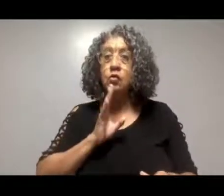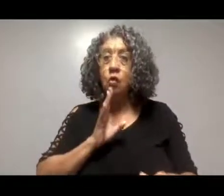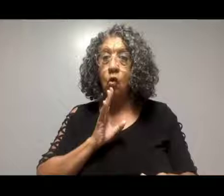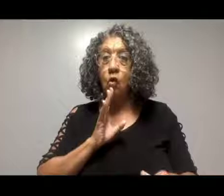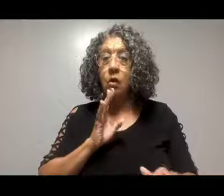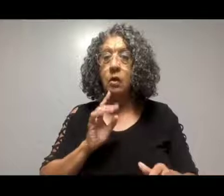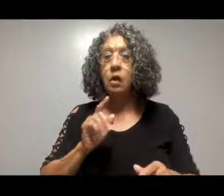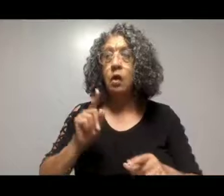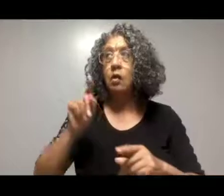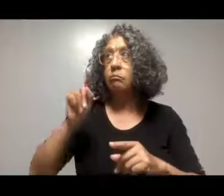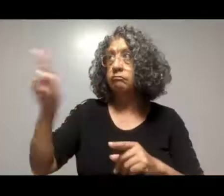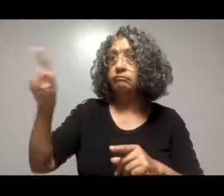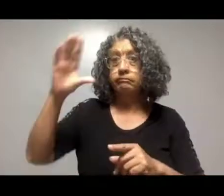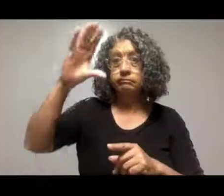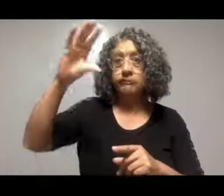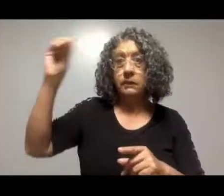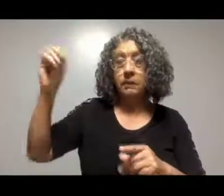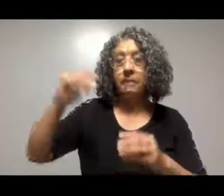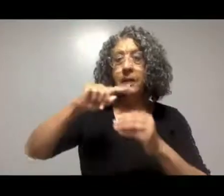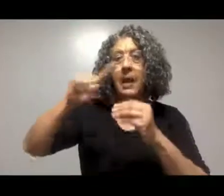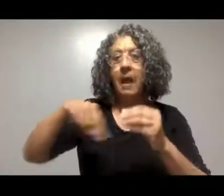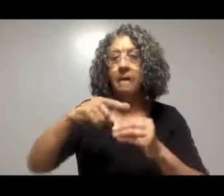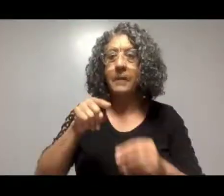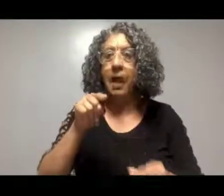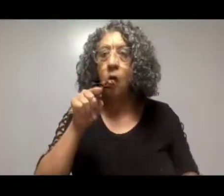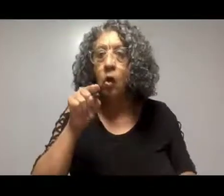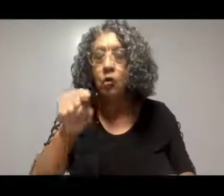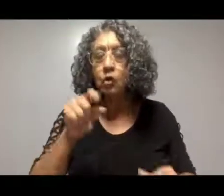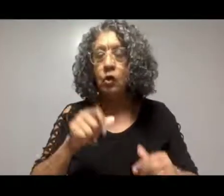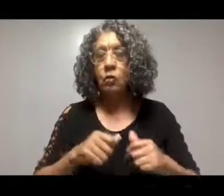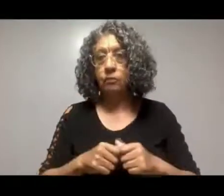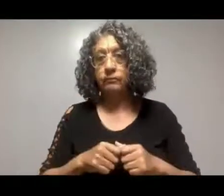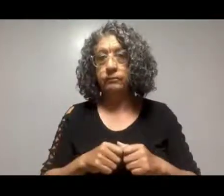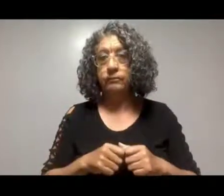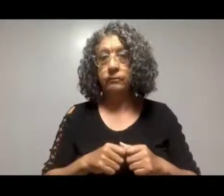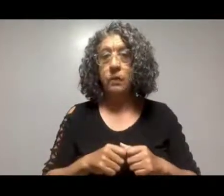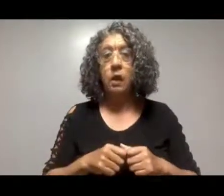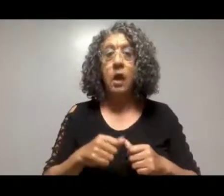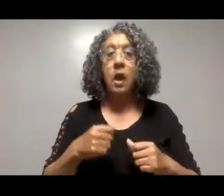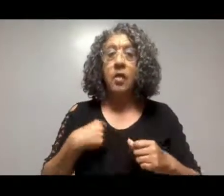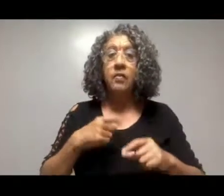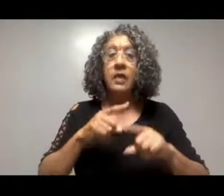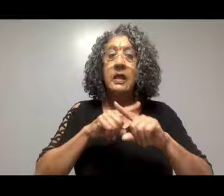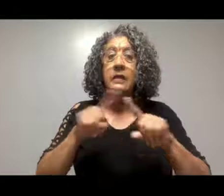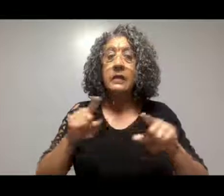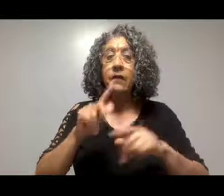those are people who are going to speak to the company about you.